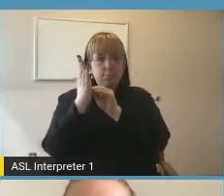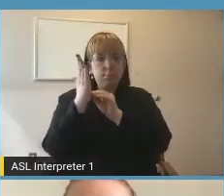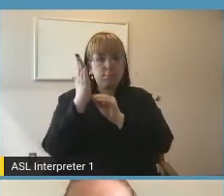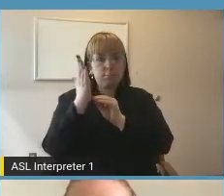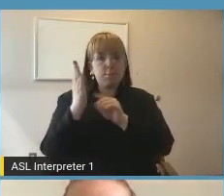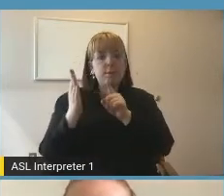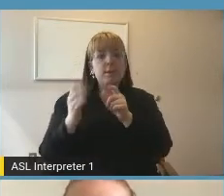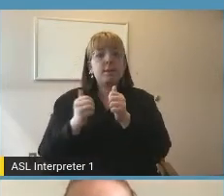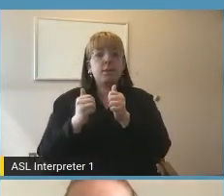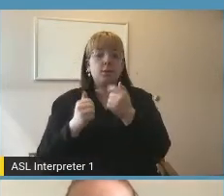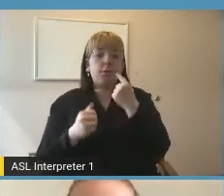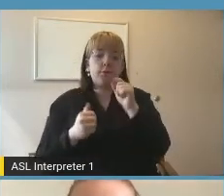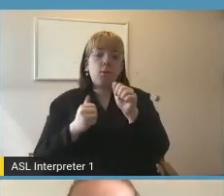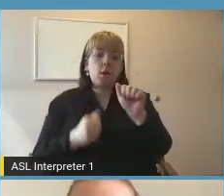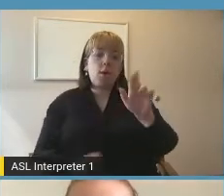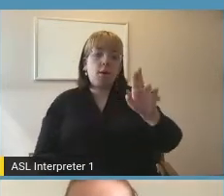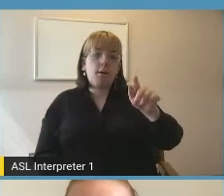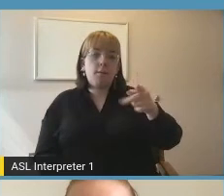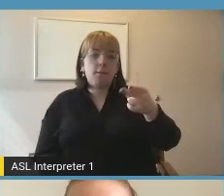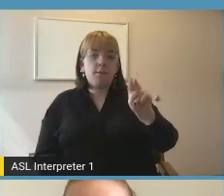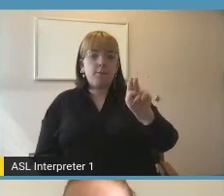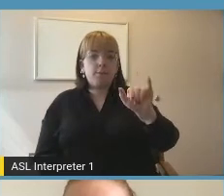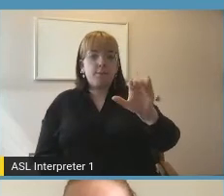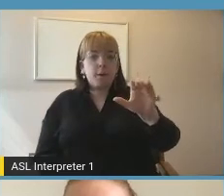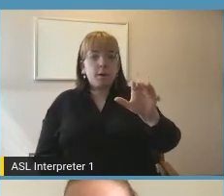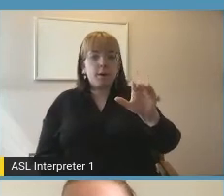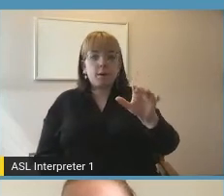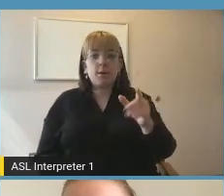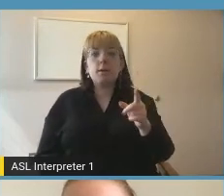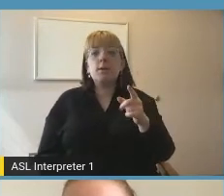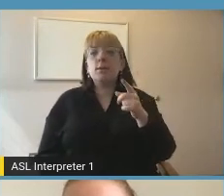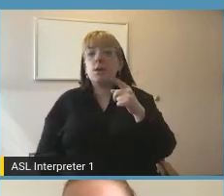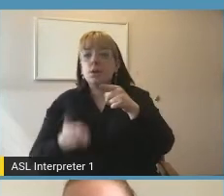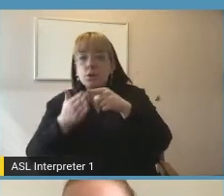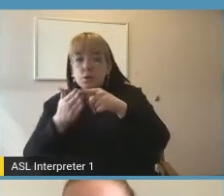And the only thing that is really not included is to check noise and hum reduction. You will